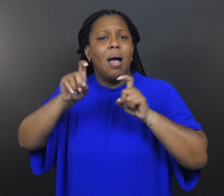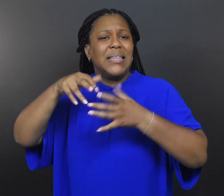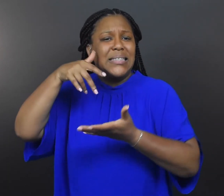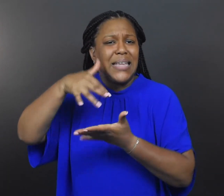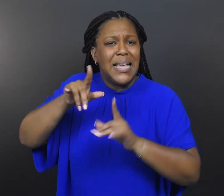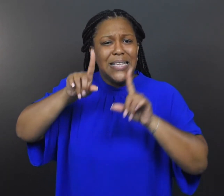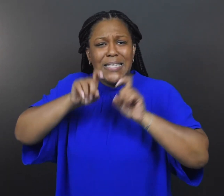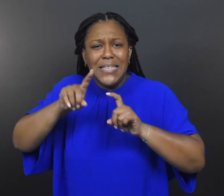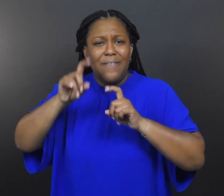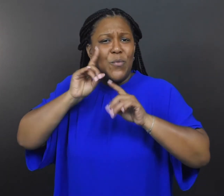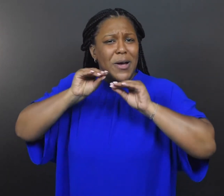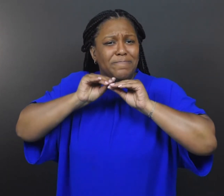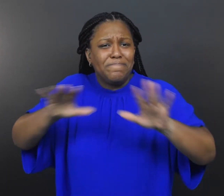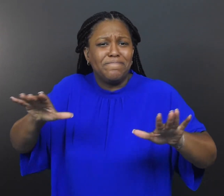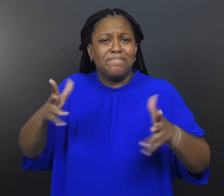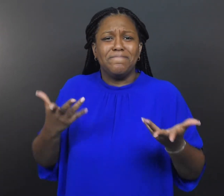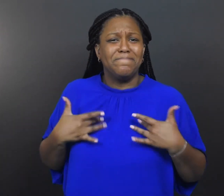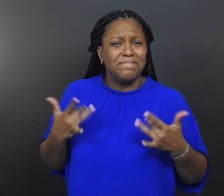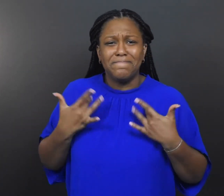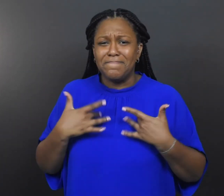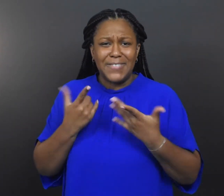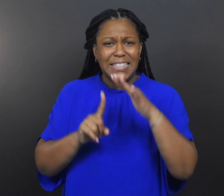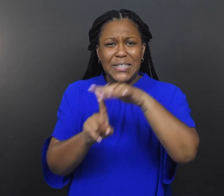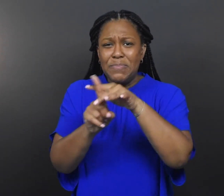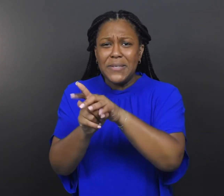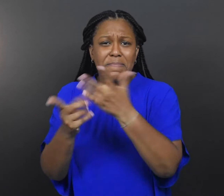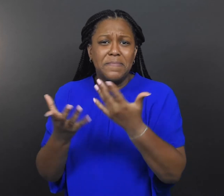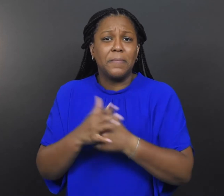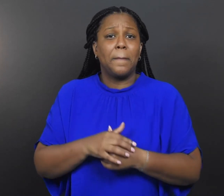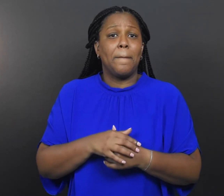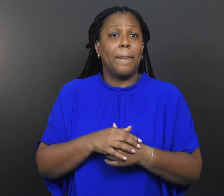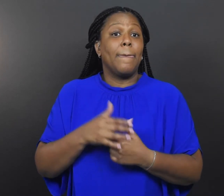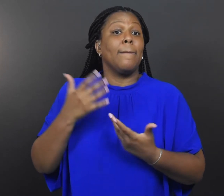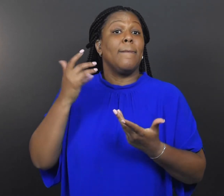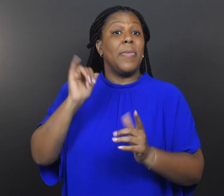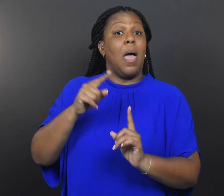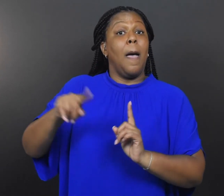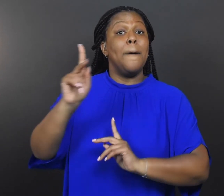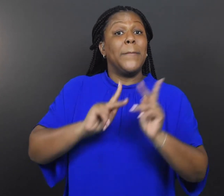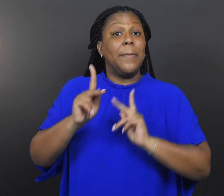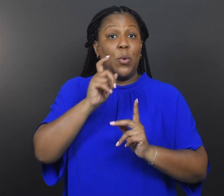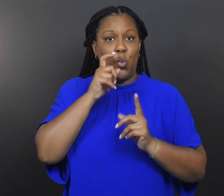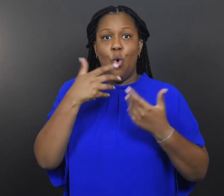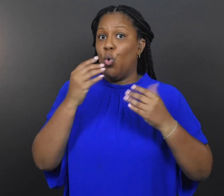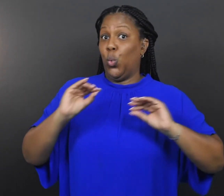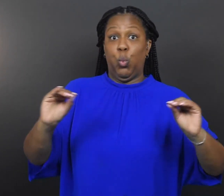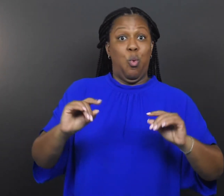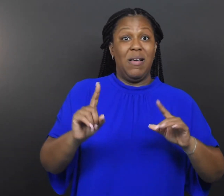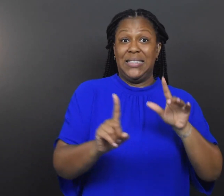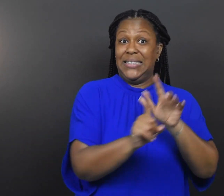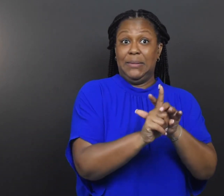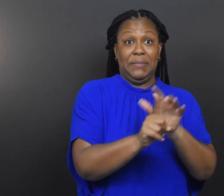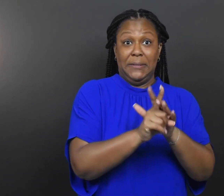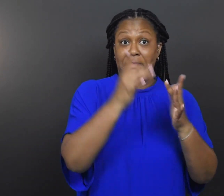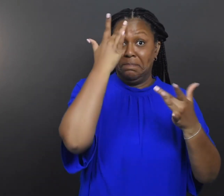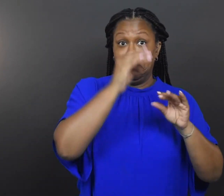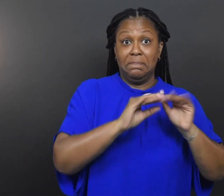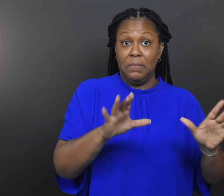pilot study about asymptomatic spread, which is when people who have no symptoms spread